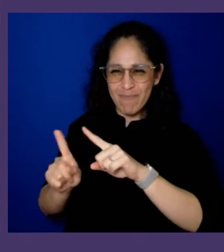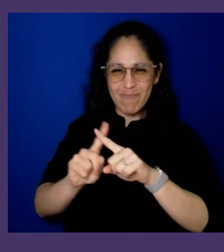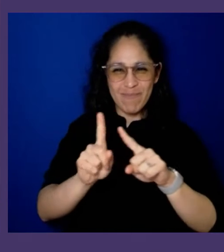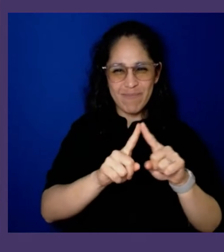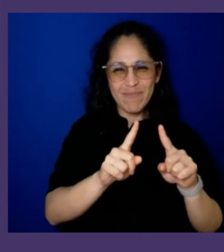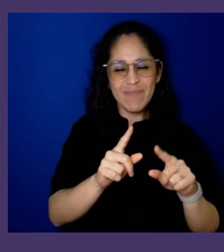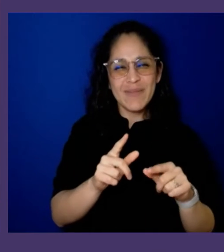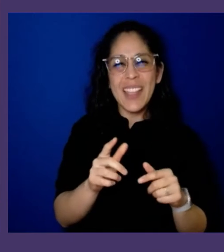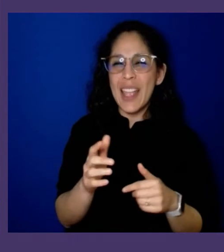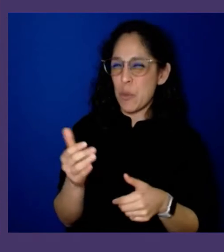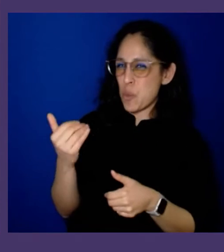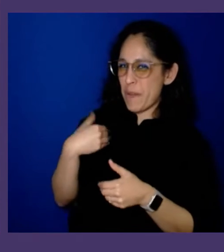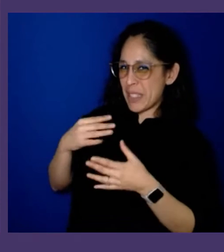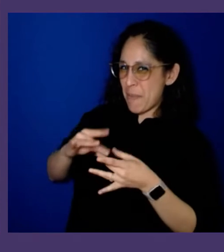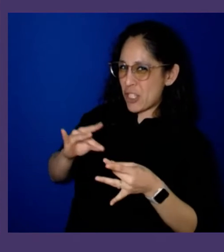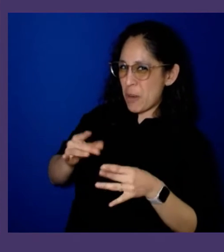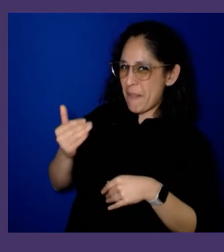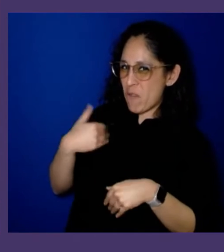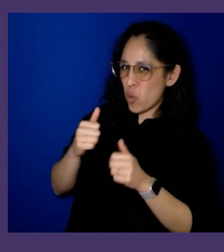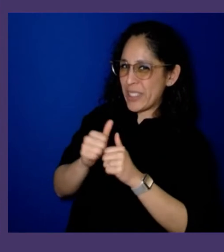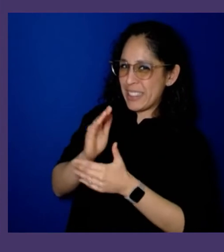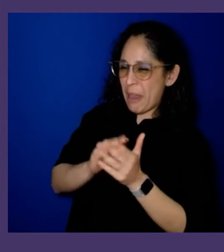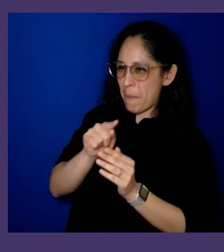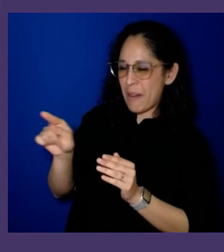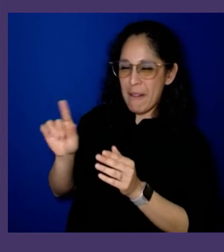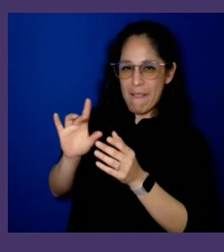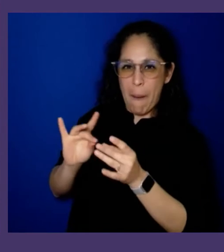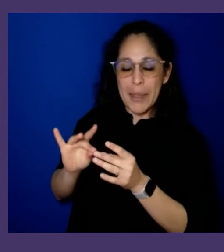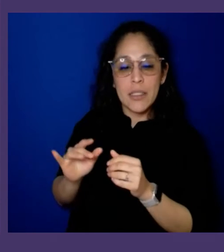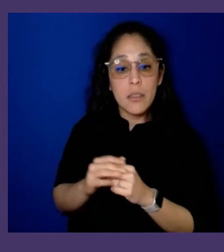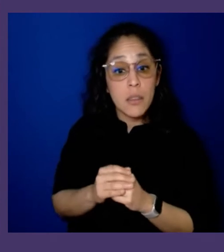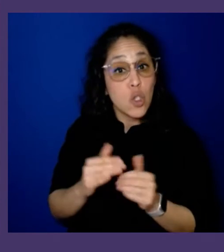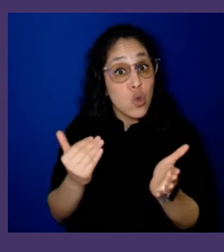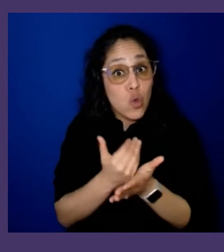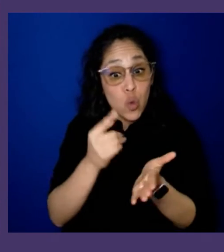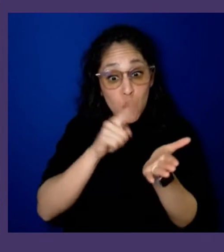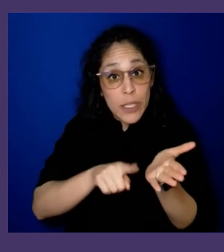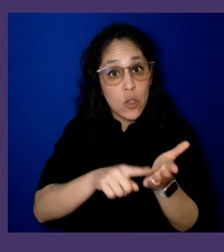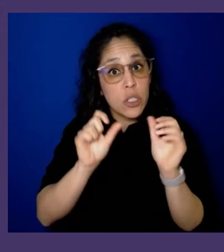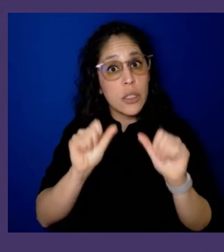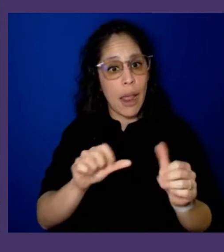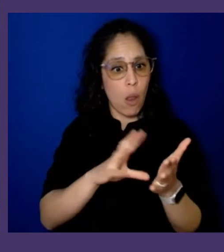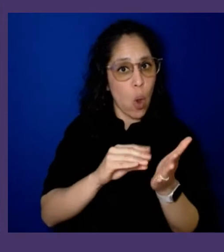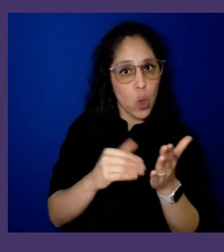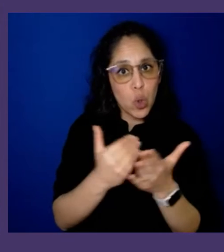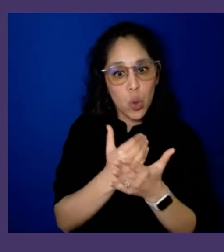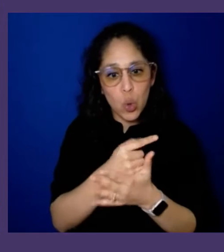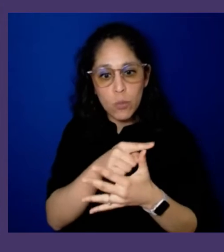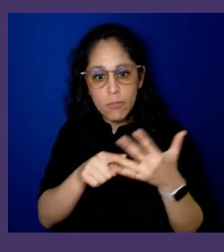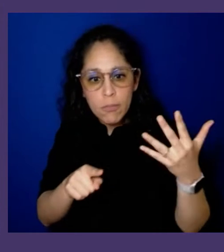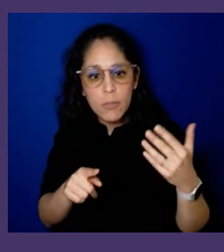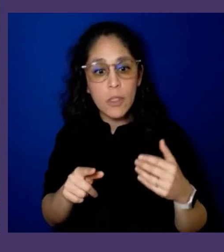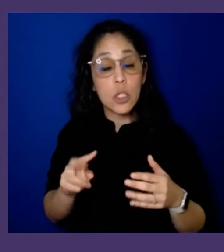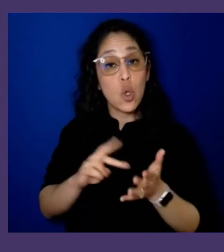This is what doing user research can help reveal. We needed not just design for ourselves, but for the multitude of requirements